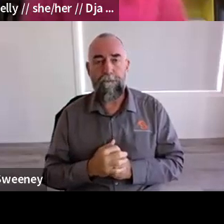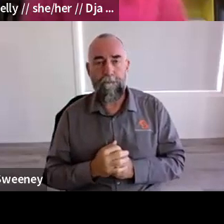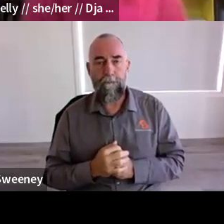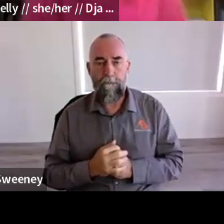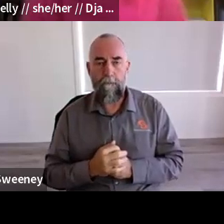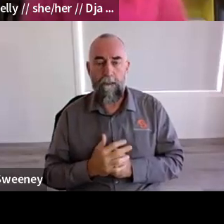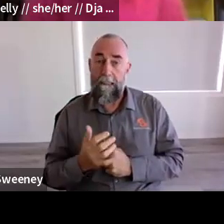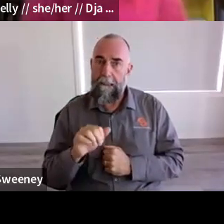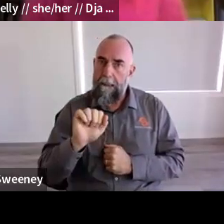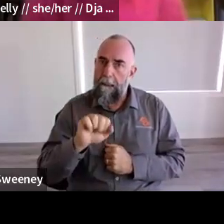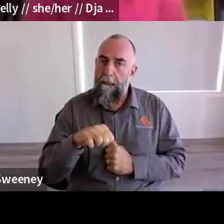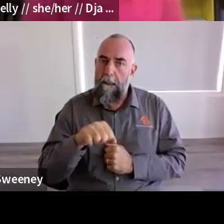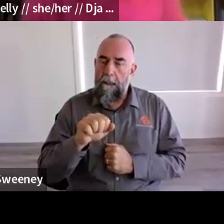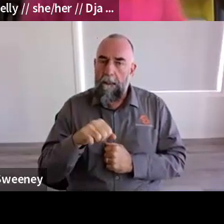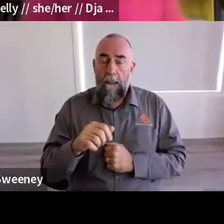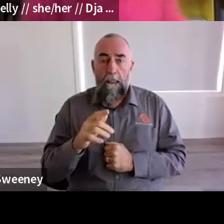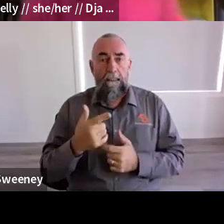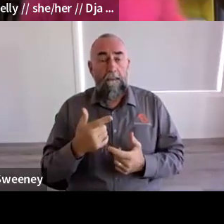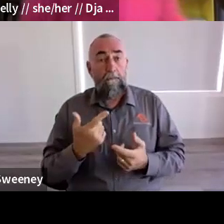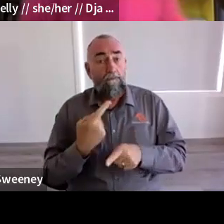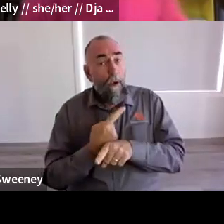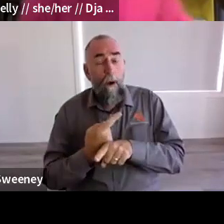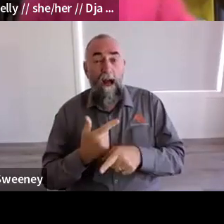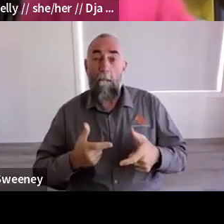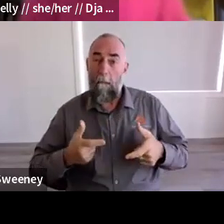Let's keep talking. I will pop some links in the chat too.